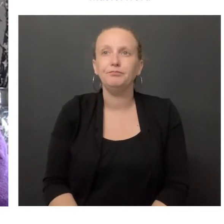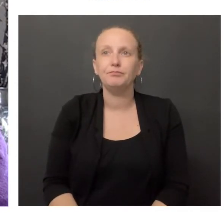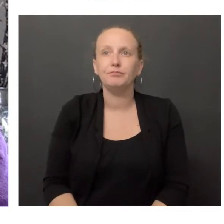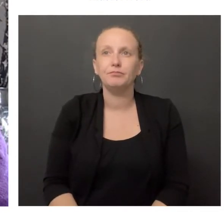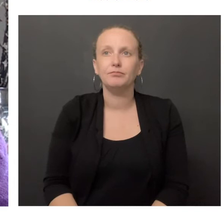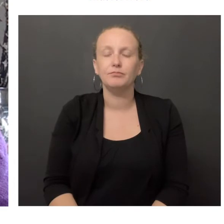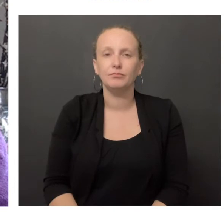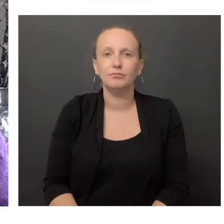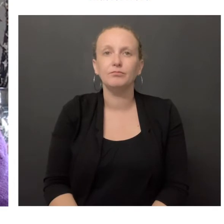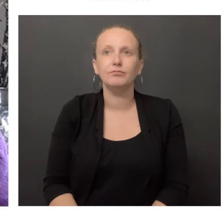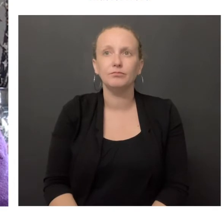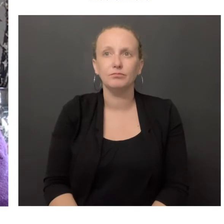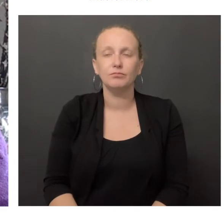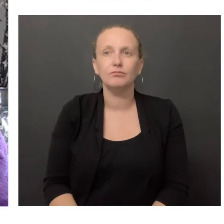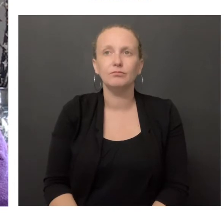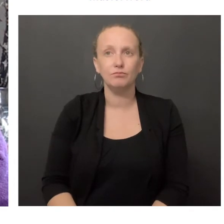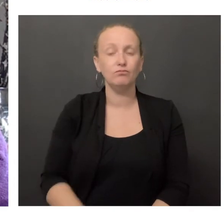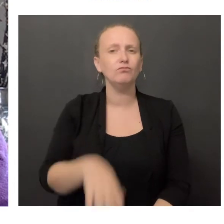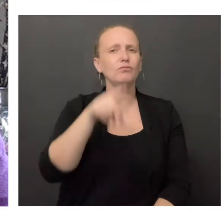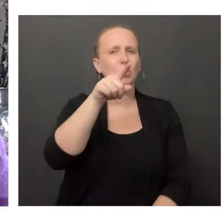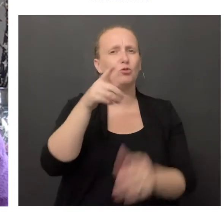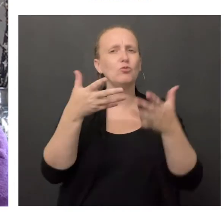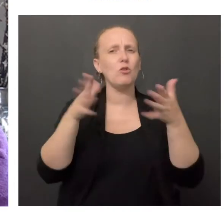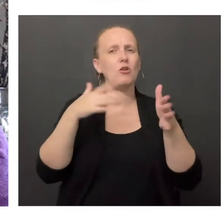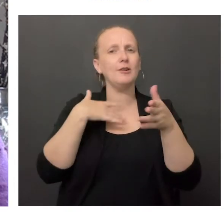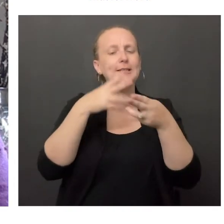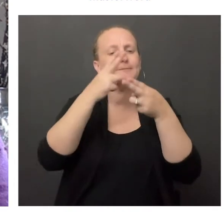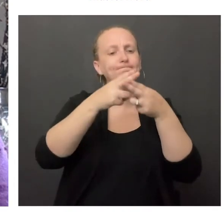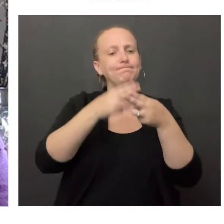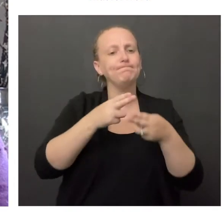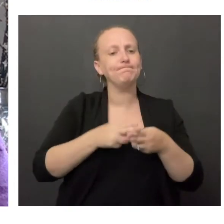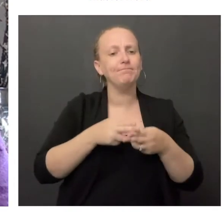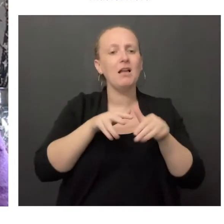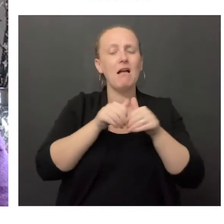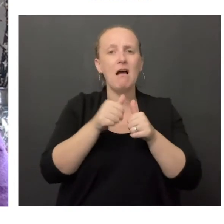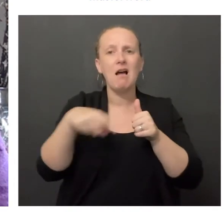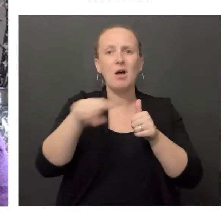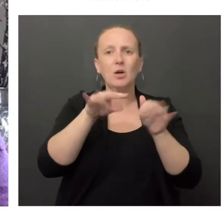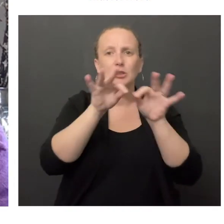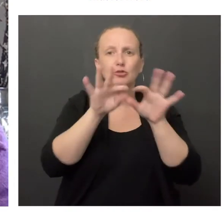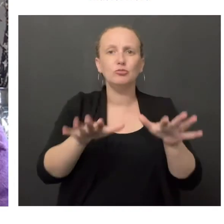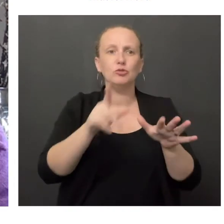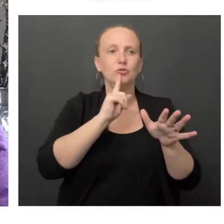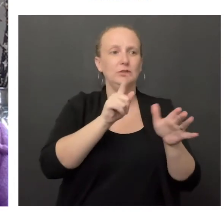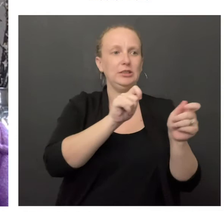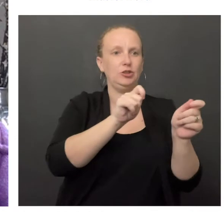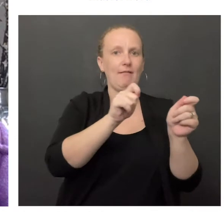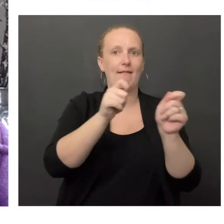a lot of points on how the role of the interpreter changed on, on one hand making the interpreter more invisible,